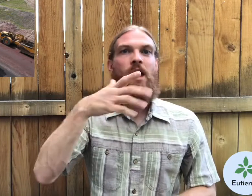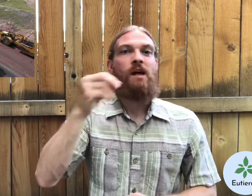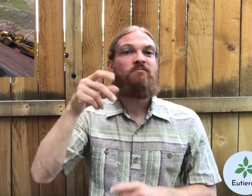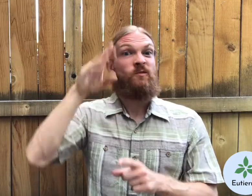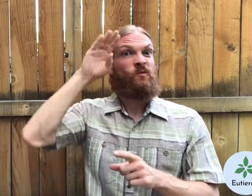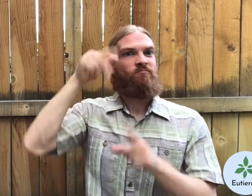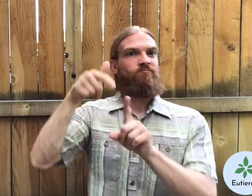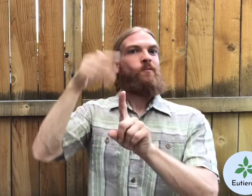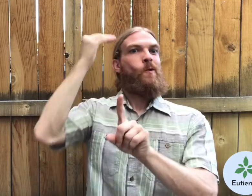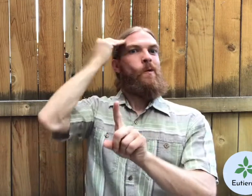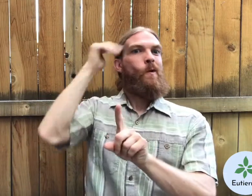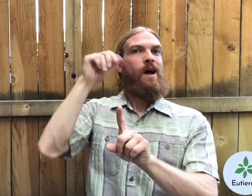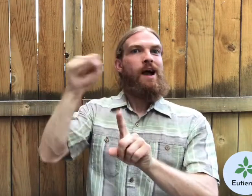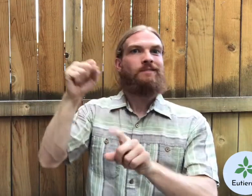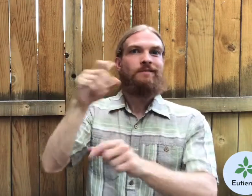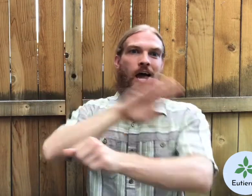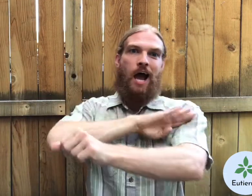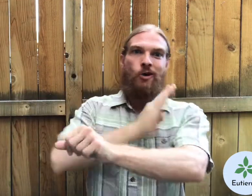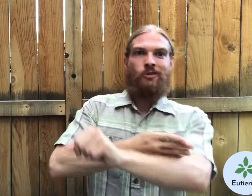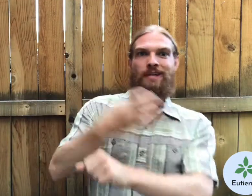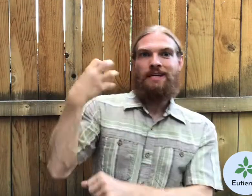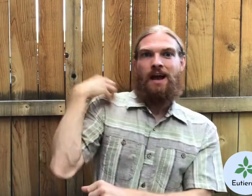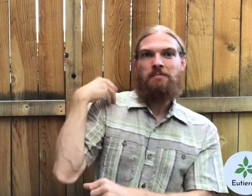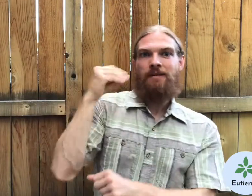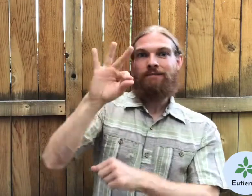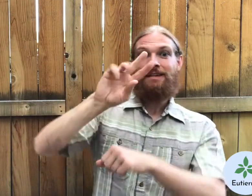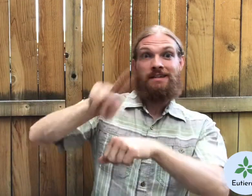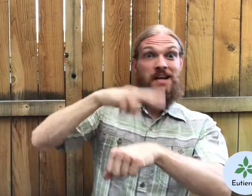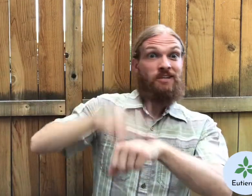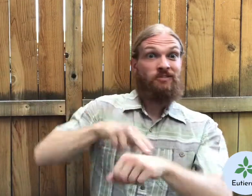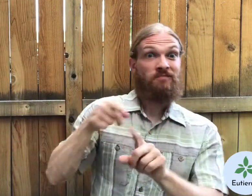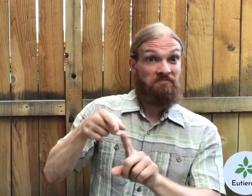and known as the "energy capital of the nation."